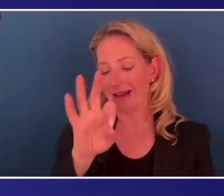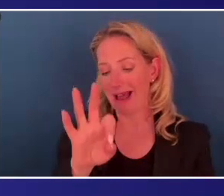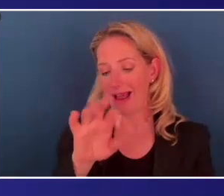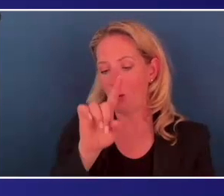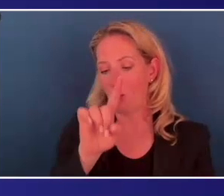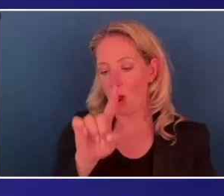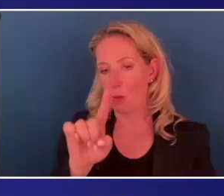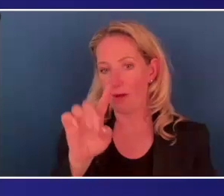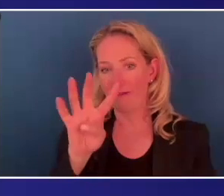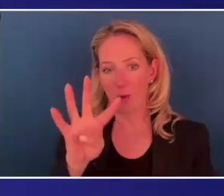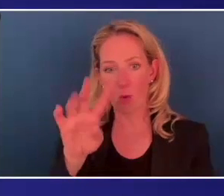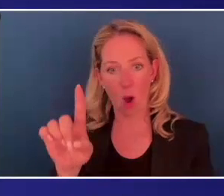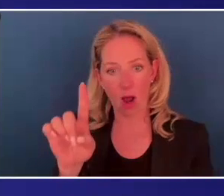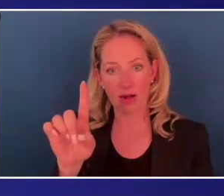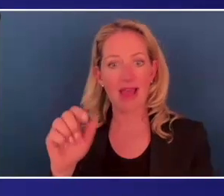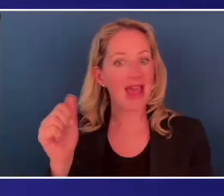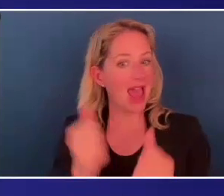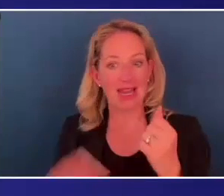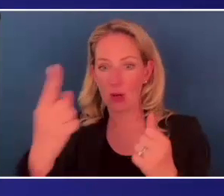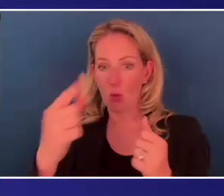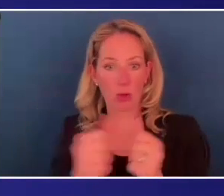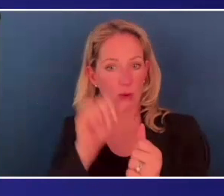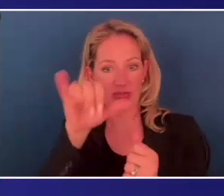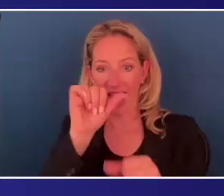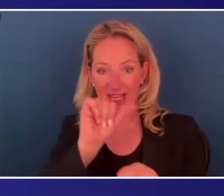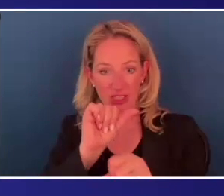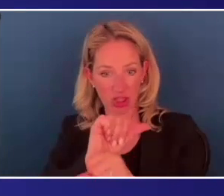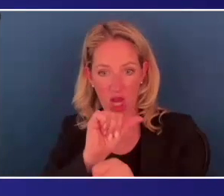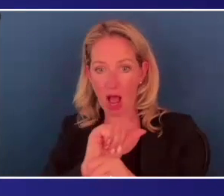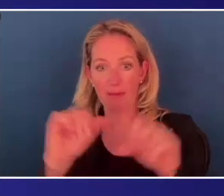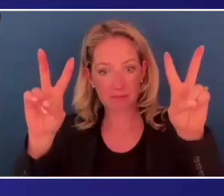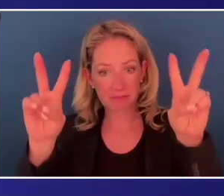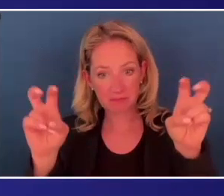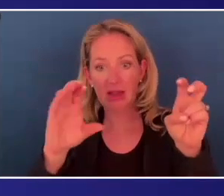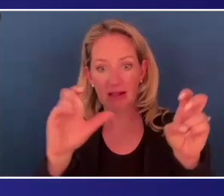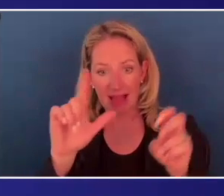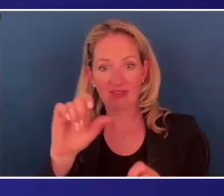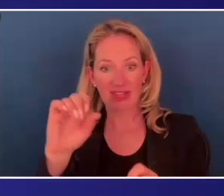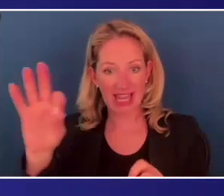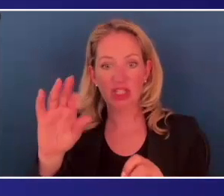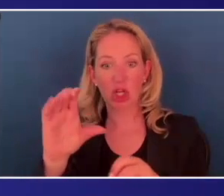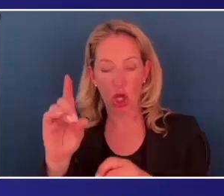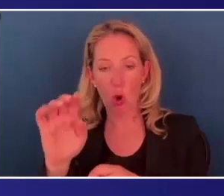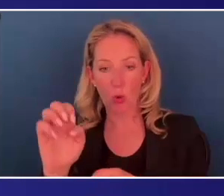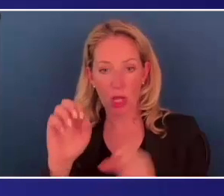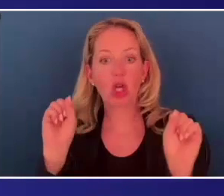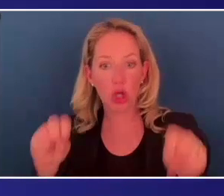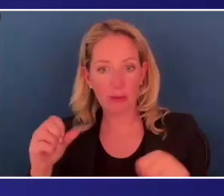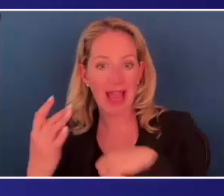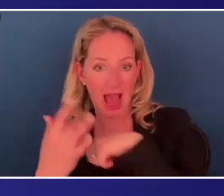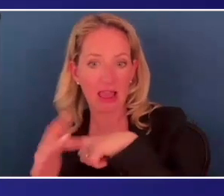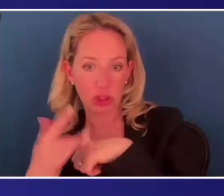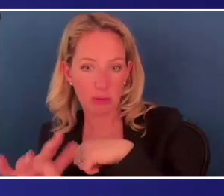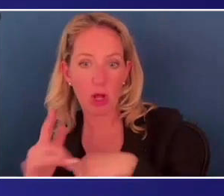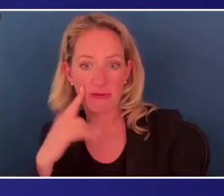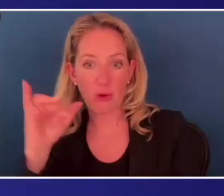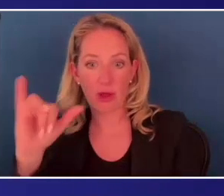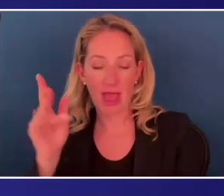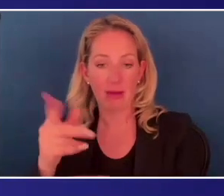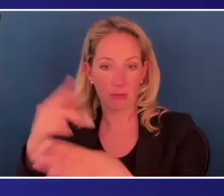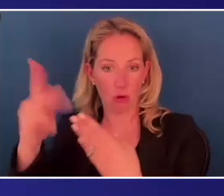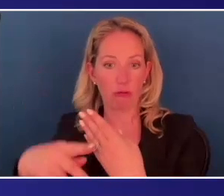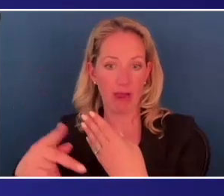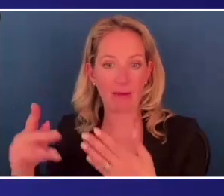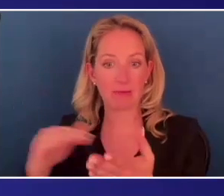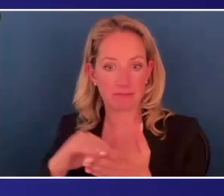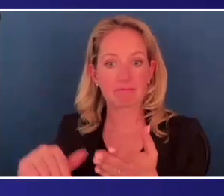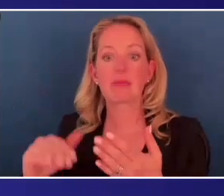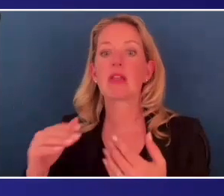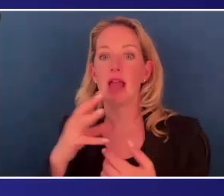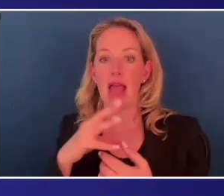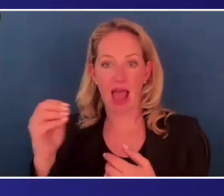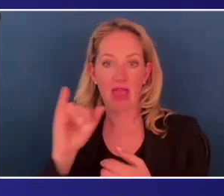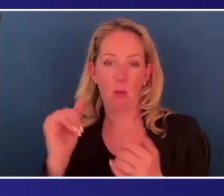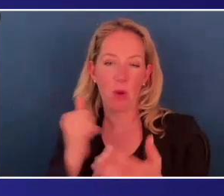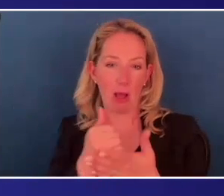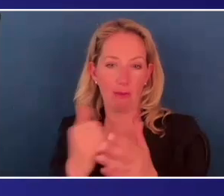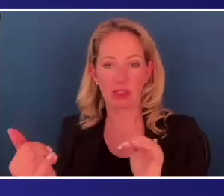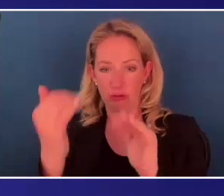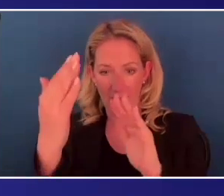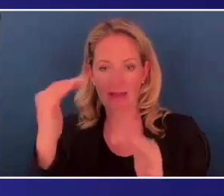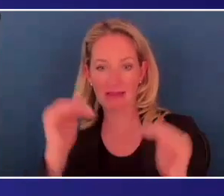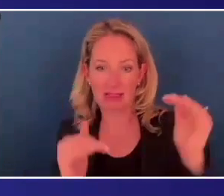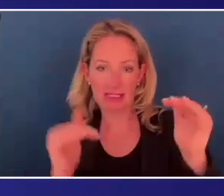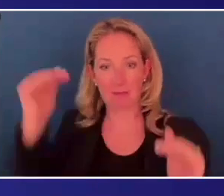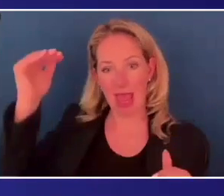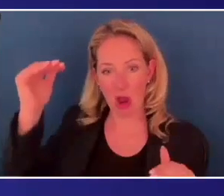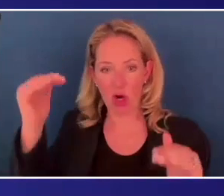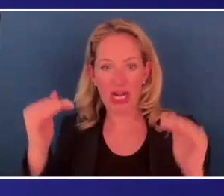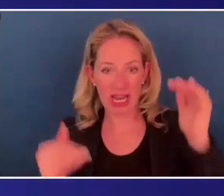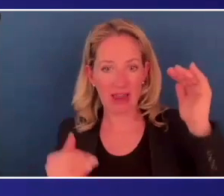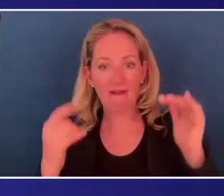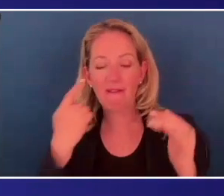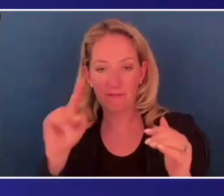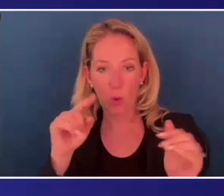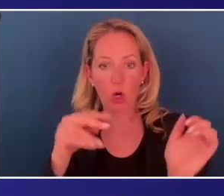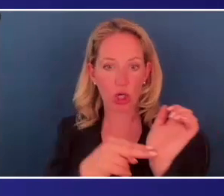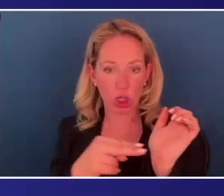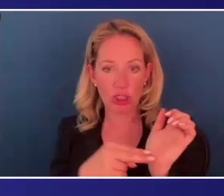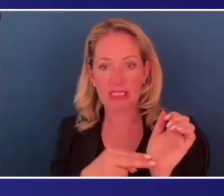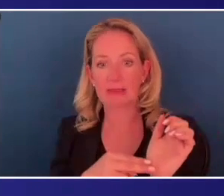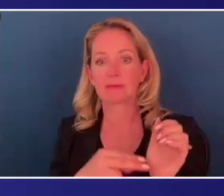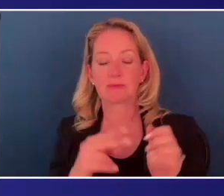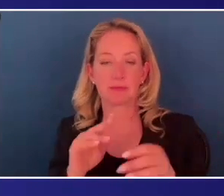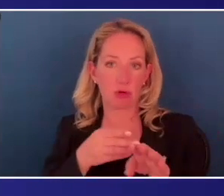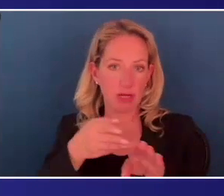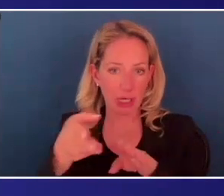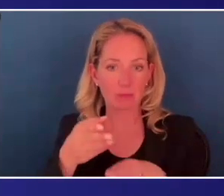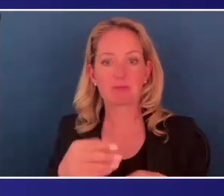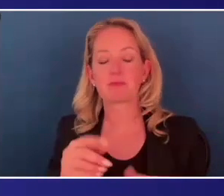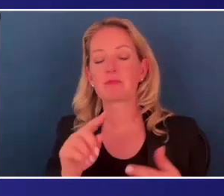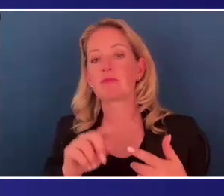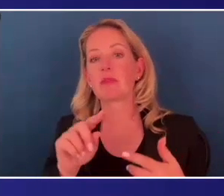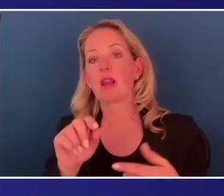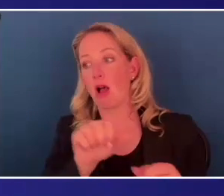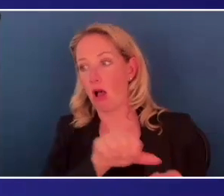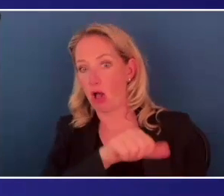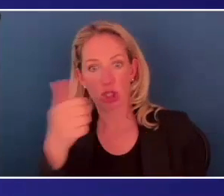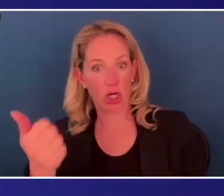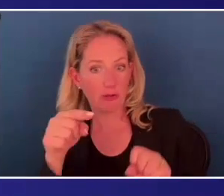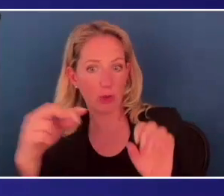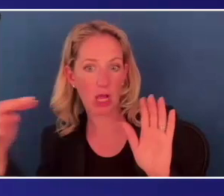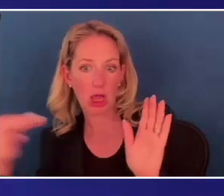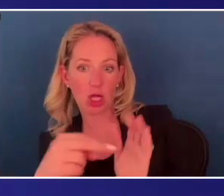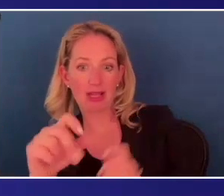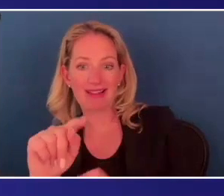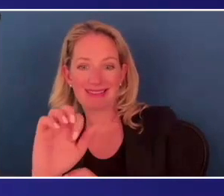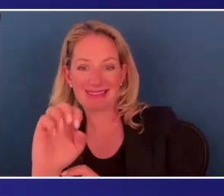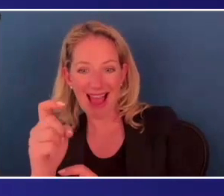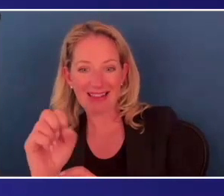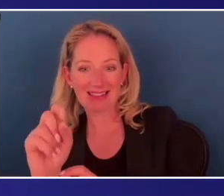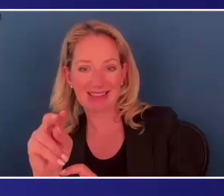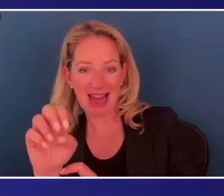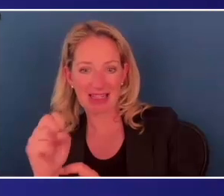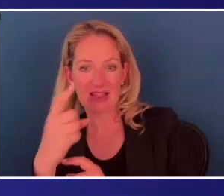Address the the disparity between between the nurses. Alternatively, you could also look at the tax status of the organizations.